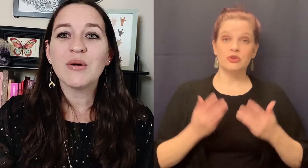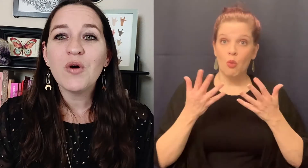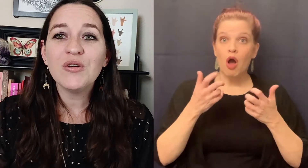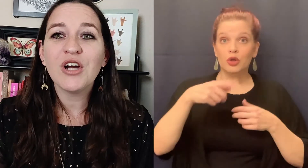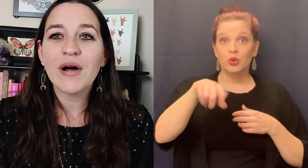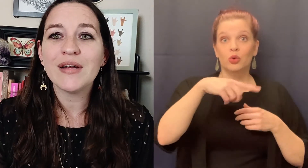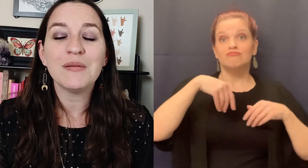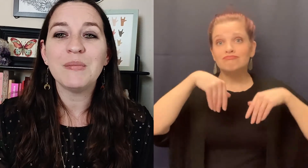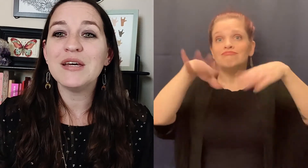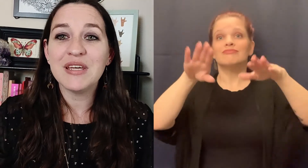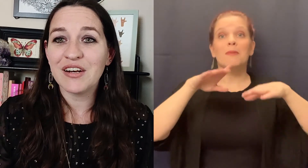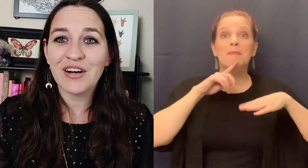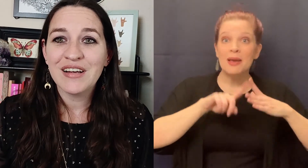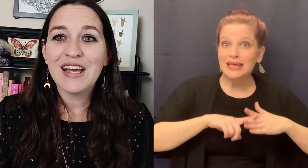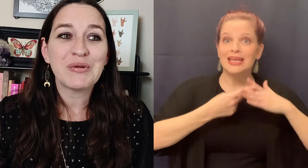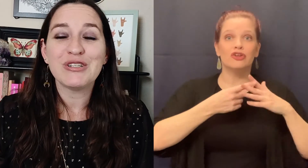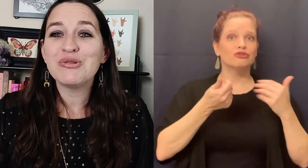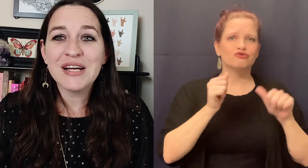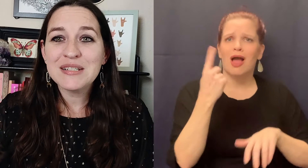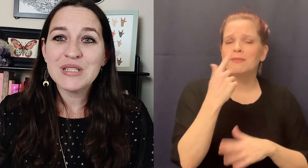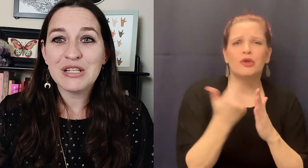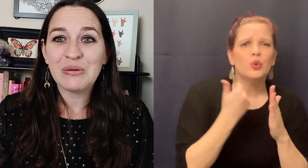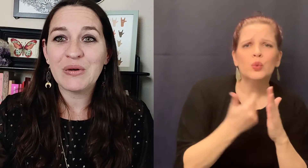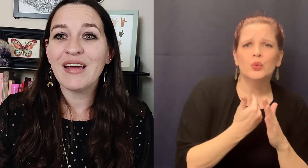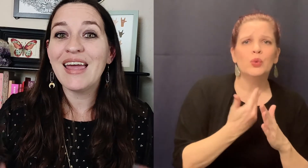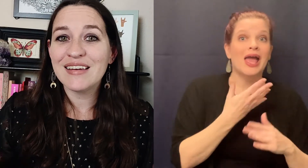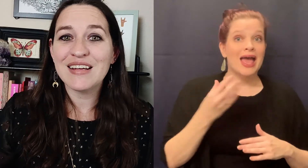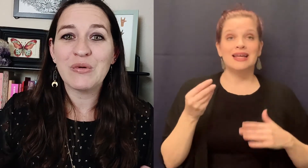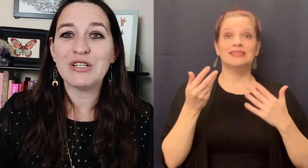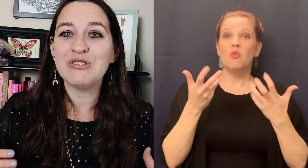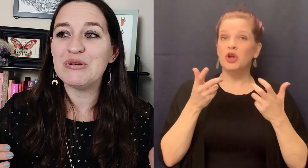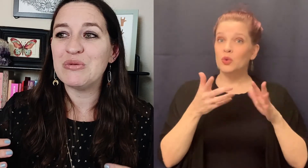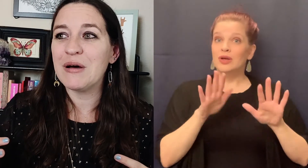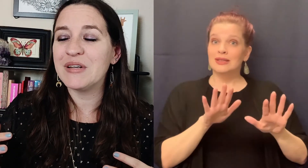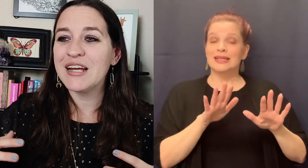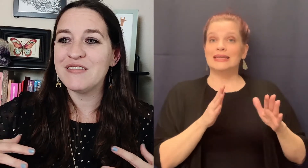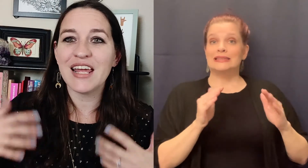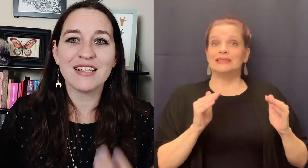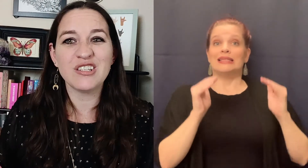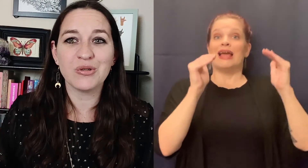So I want you to go out and be a beginner, I want you try something new. And I want you to kind of enhance your challenge level